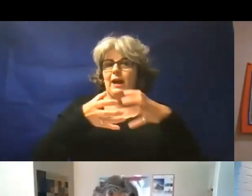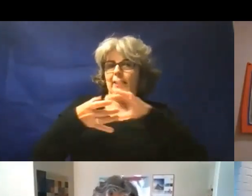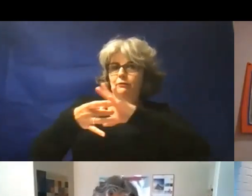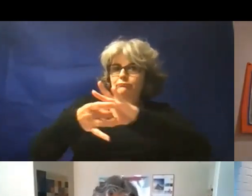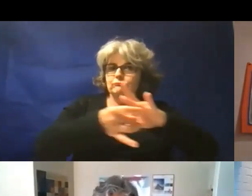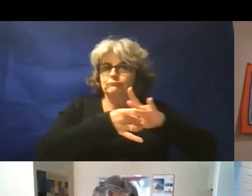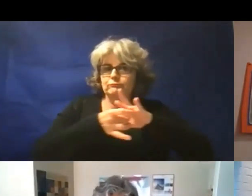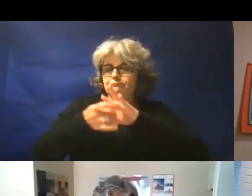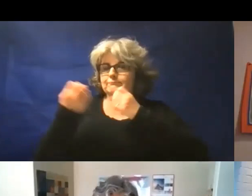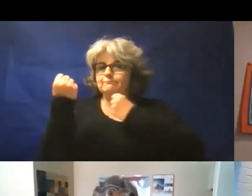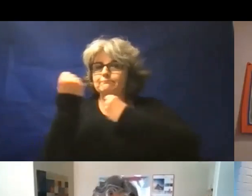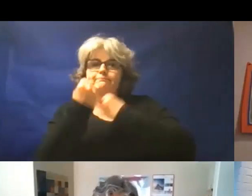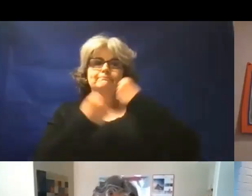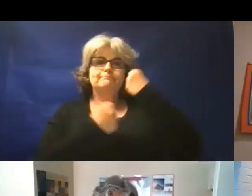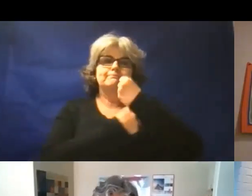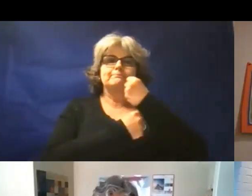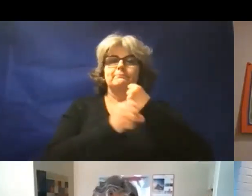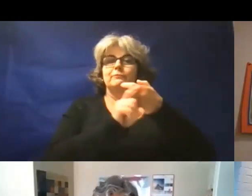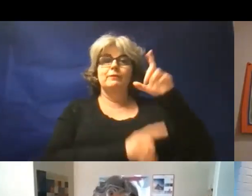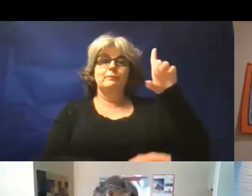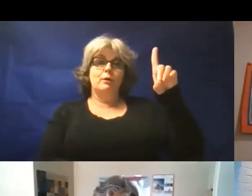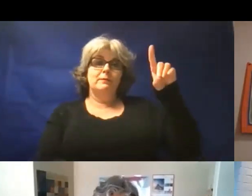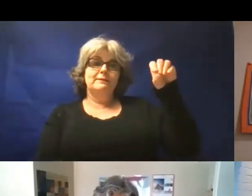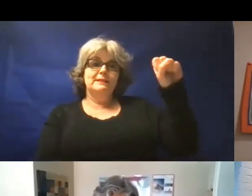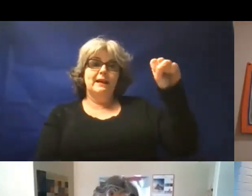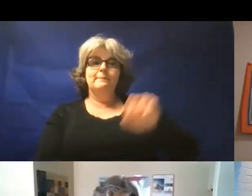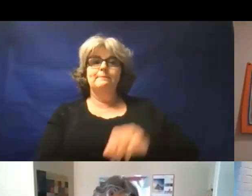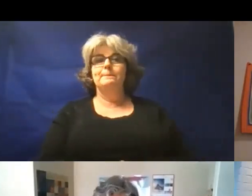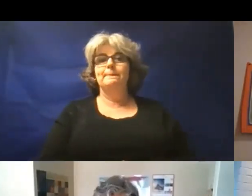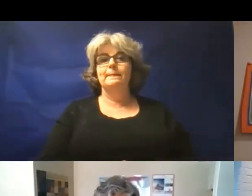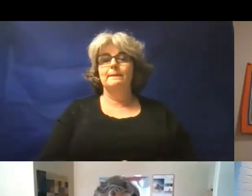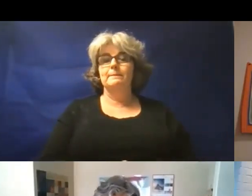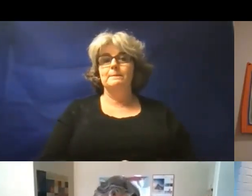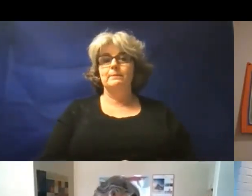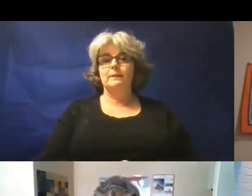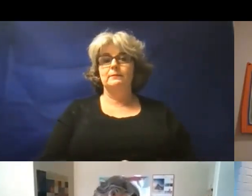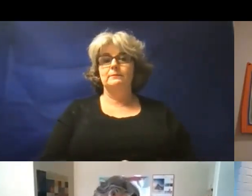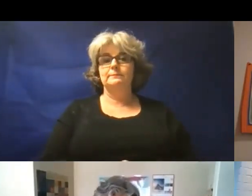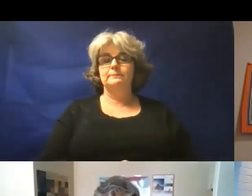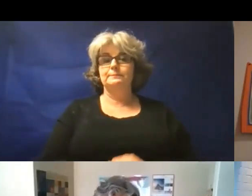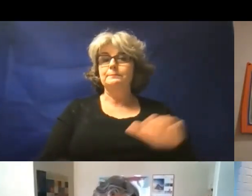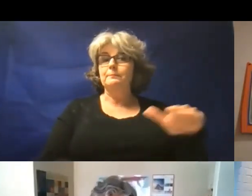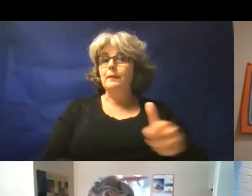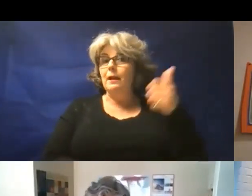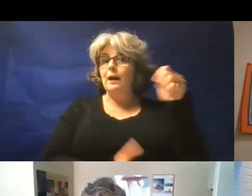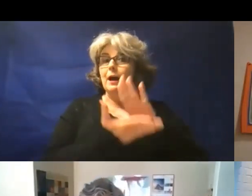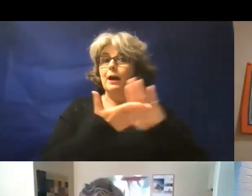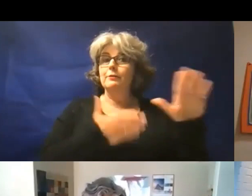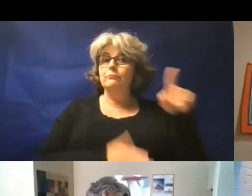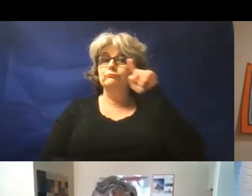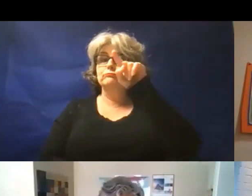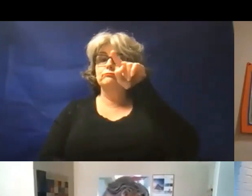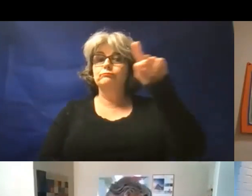from the department of state in terms of how other institutions that you know may be able to